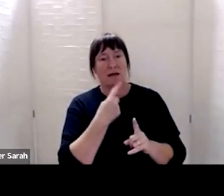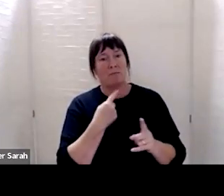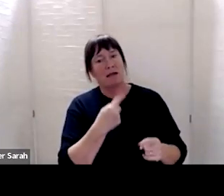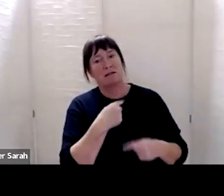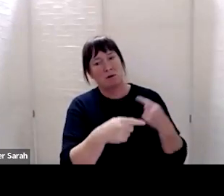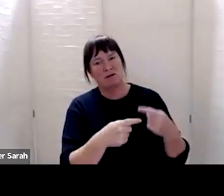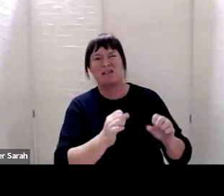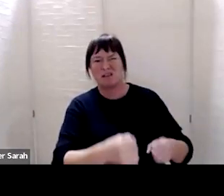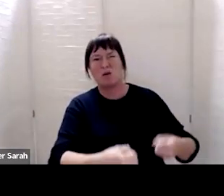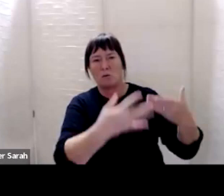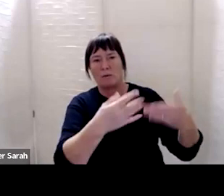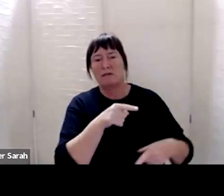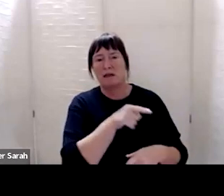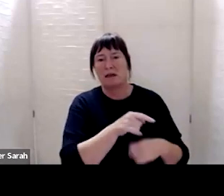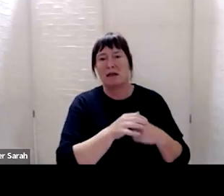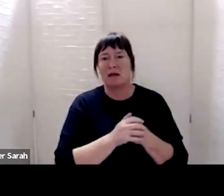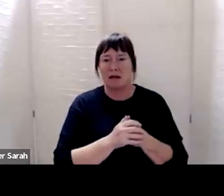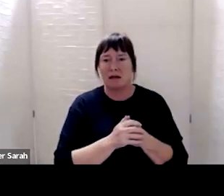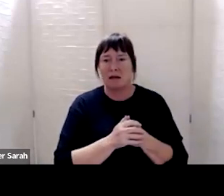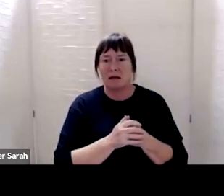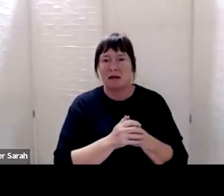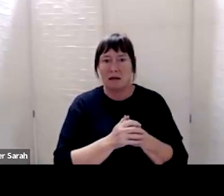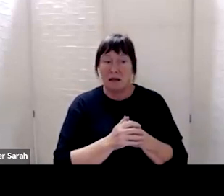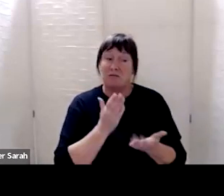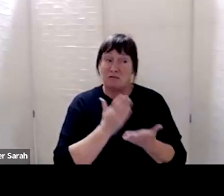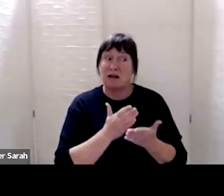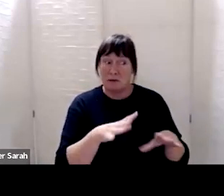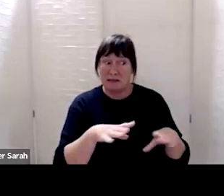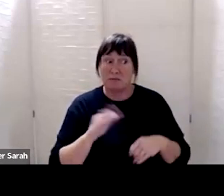and through the complaints process we take every single complaint seriously and we’ll be following that up,